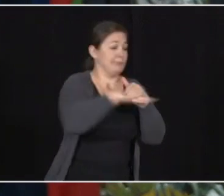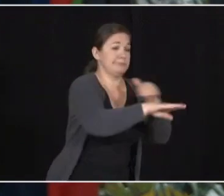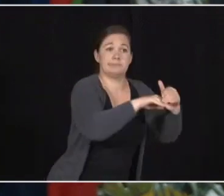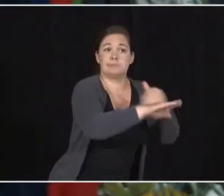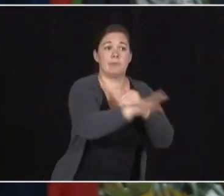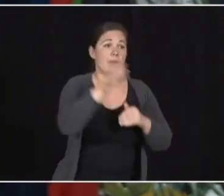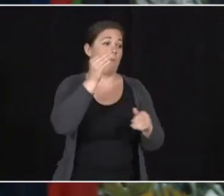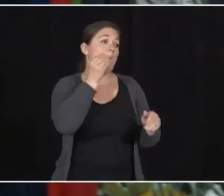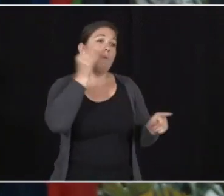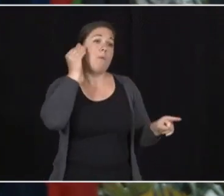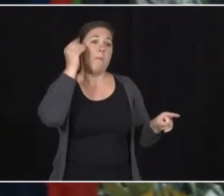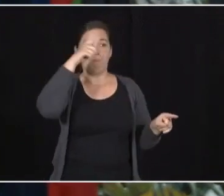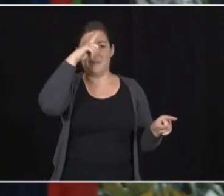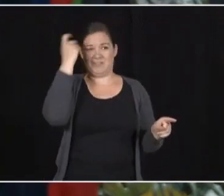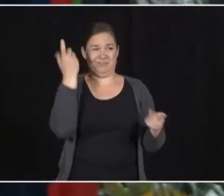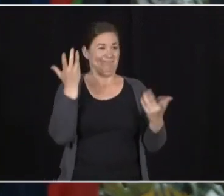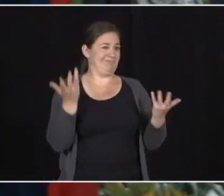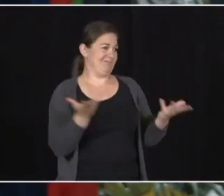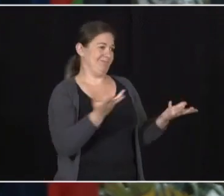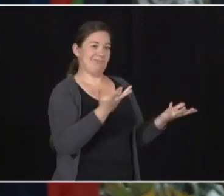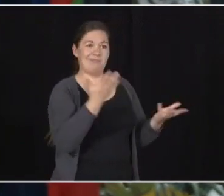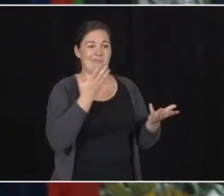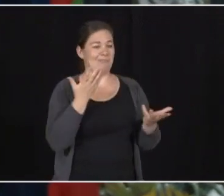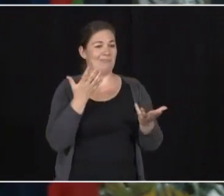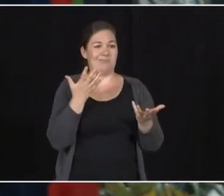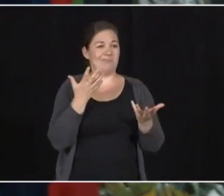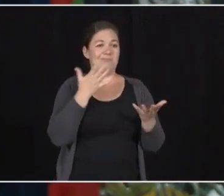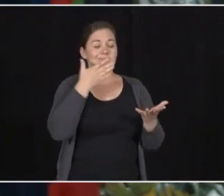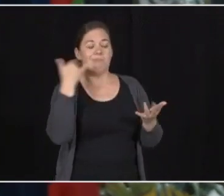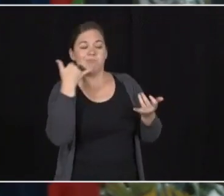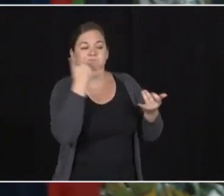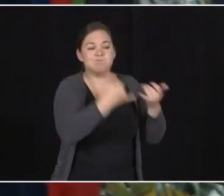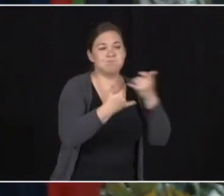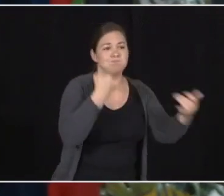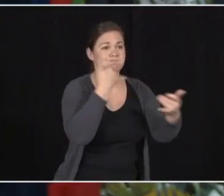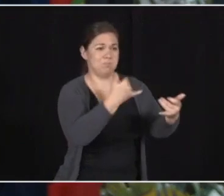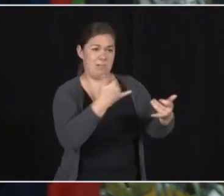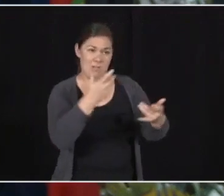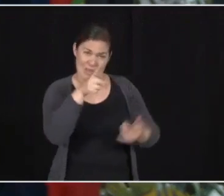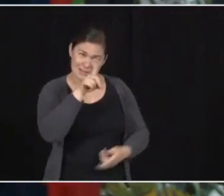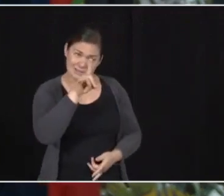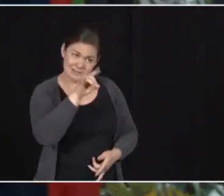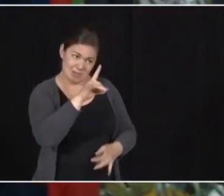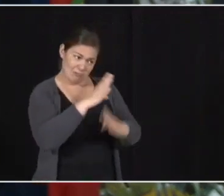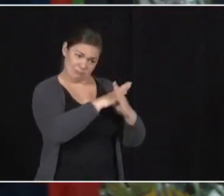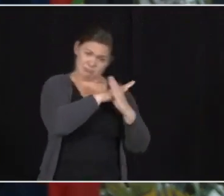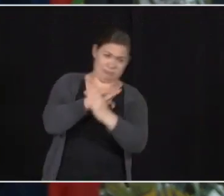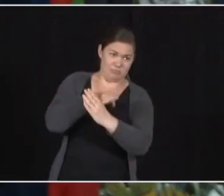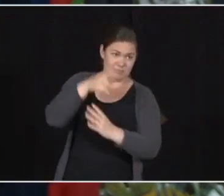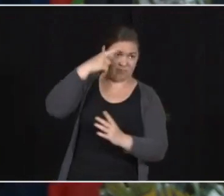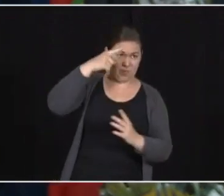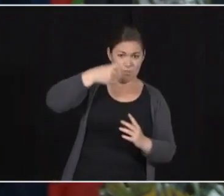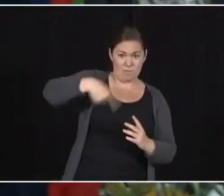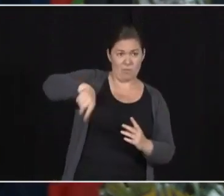decided that in person inspections needed to continue? Brian, I am just going to lay the chips on the table here. I have been taking bullets every day